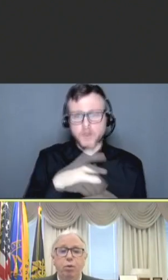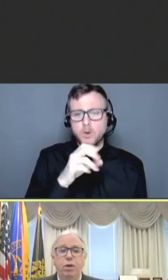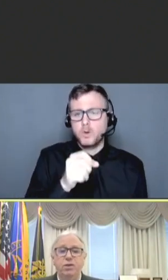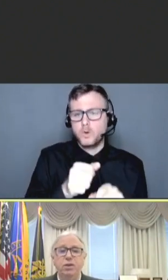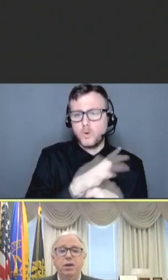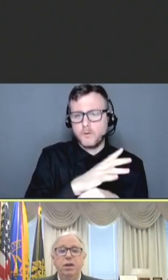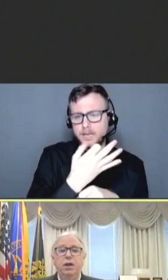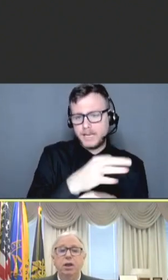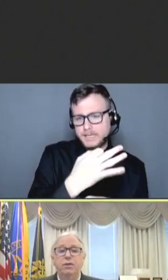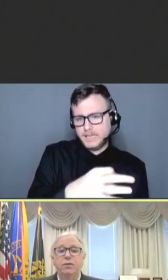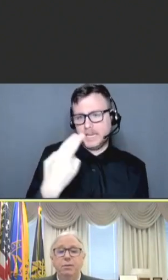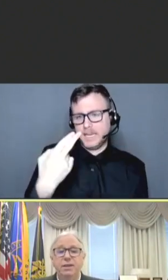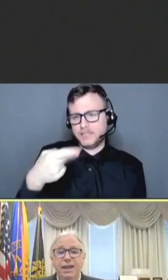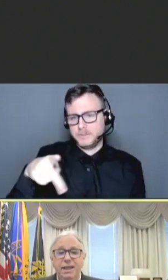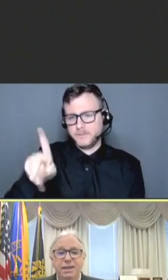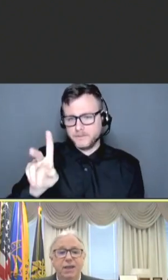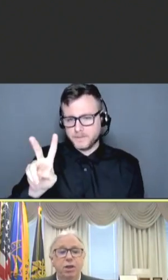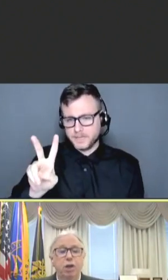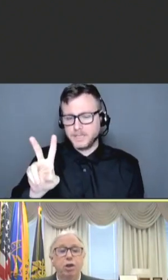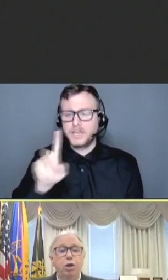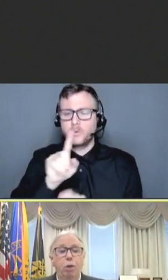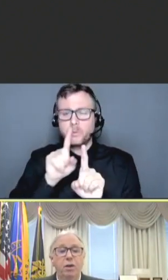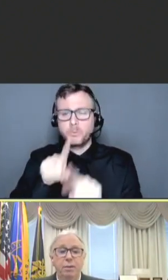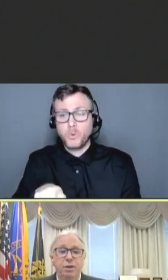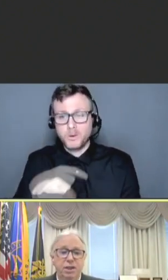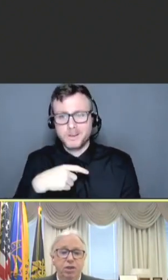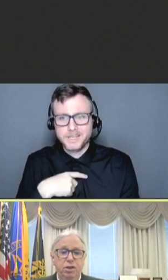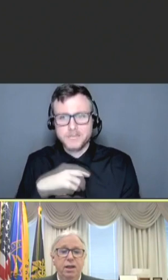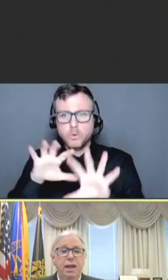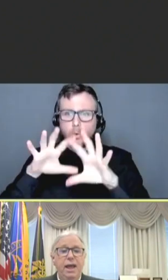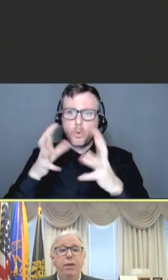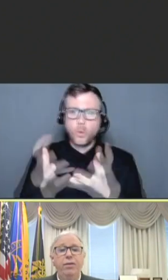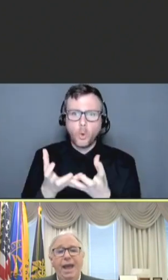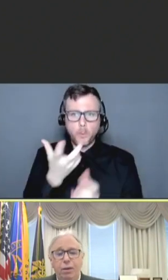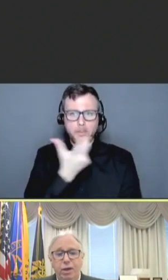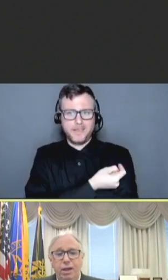reports. Dr. Fleming's insights on global immunization, health equity,